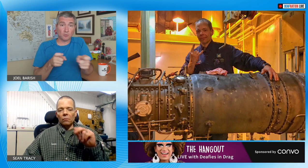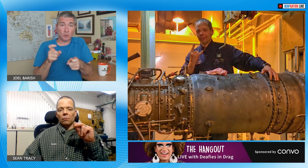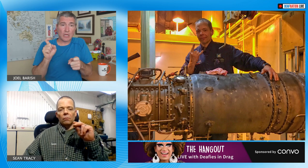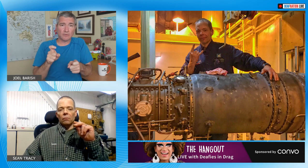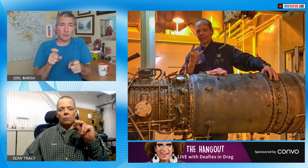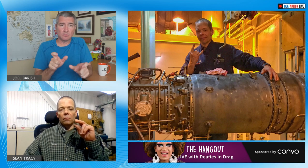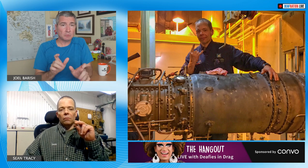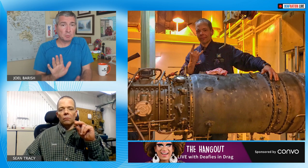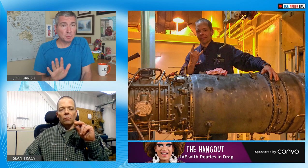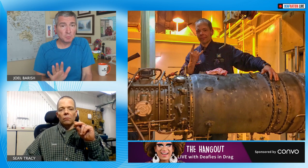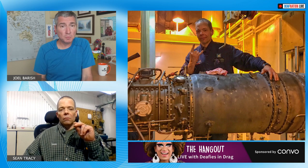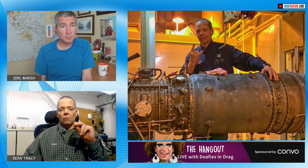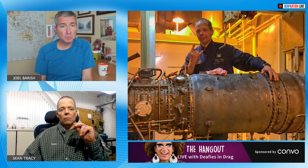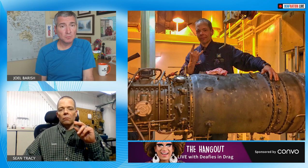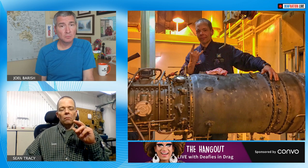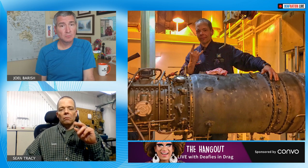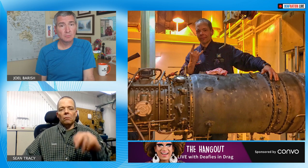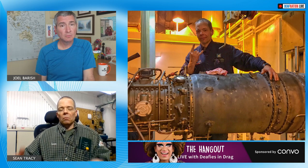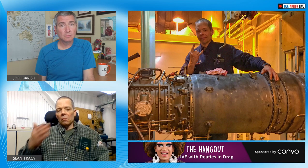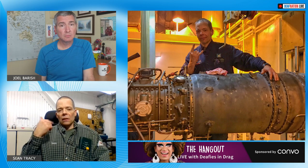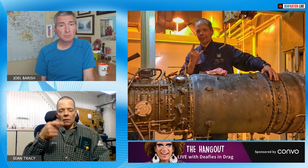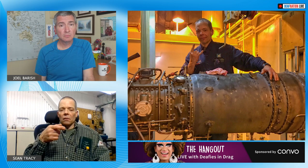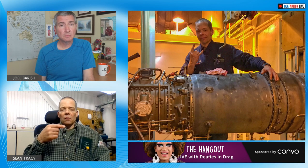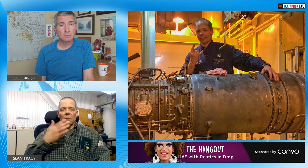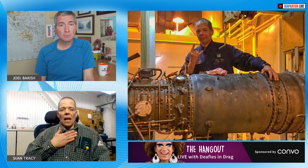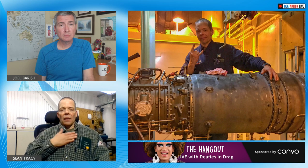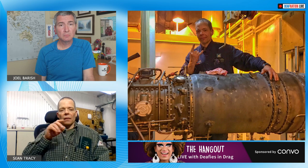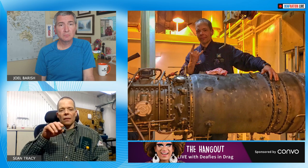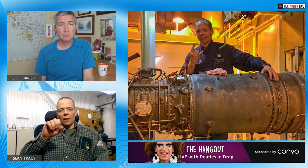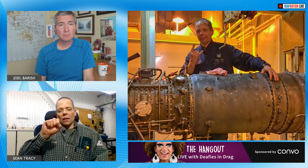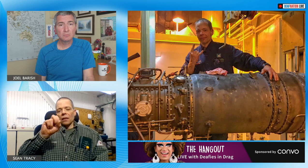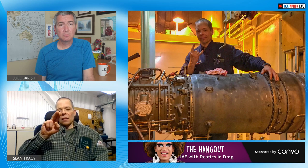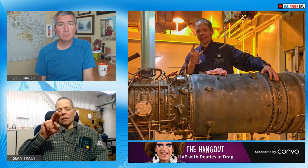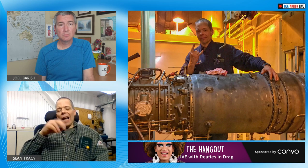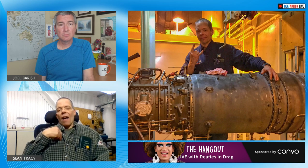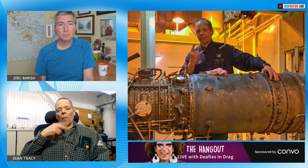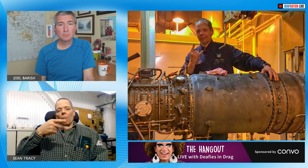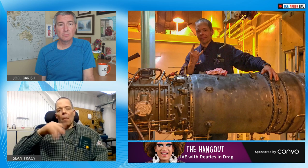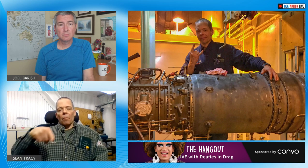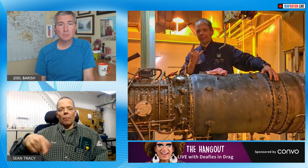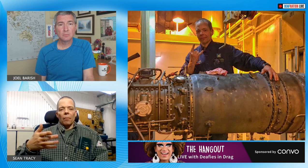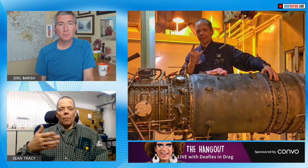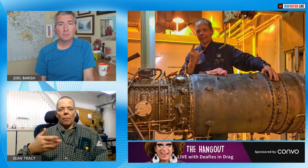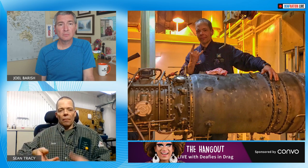No, no. It wouldn't because with mine, we're working with a pump.